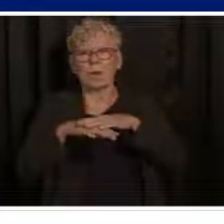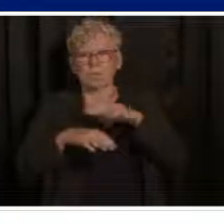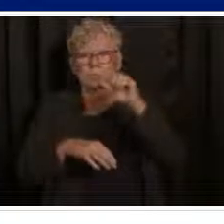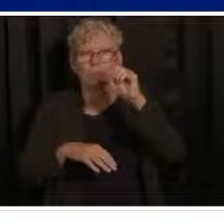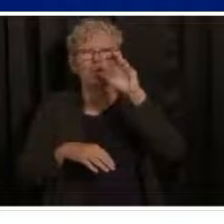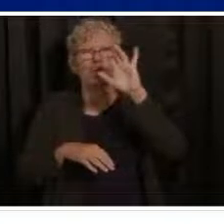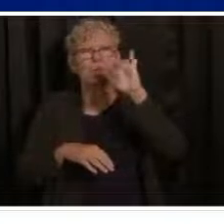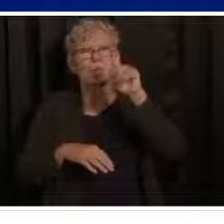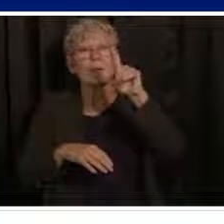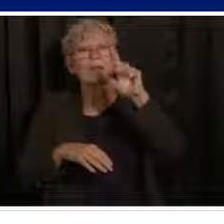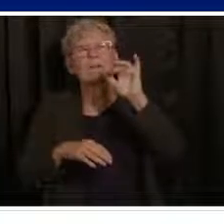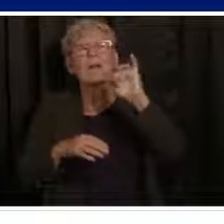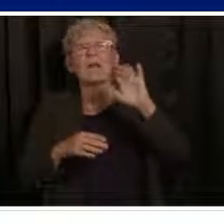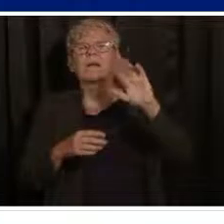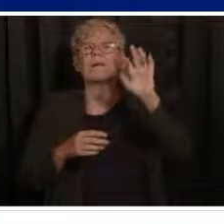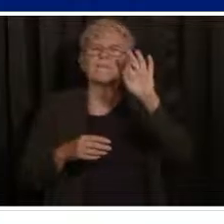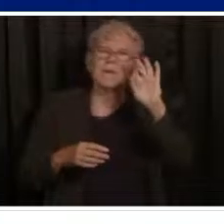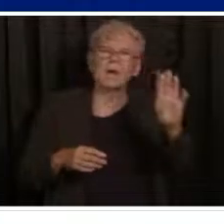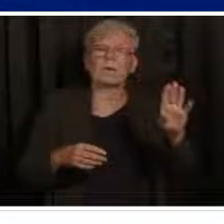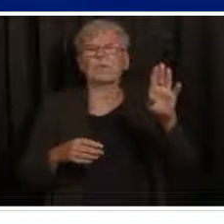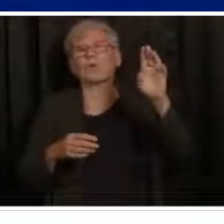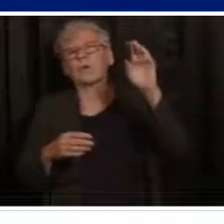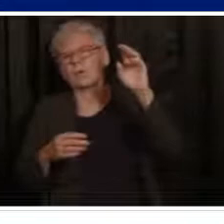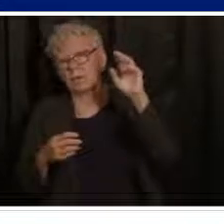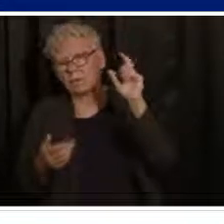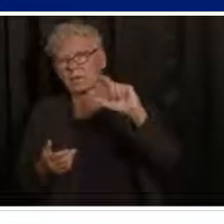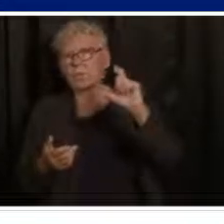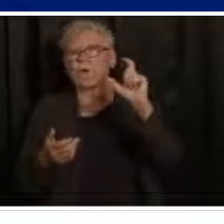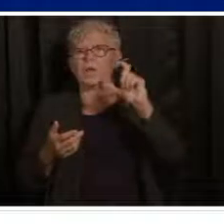YouTube but we know that not everyone is online which is why